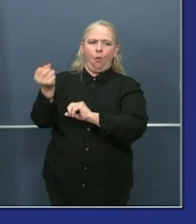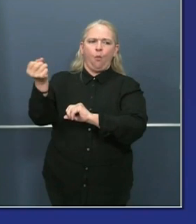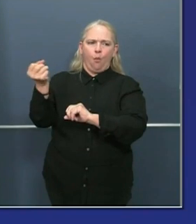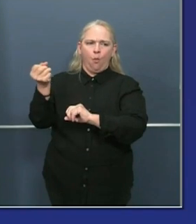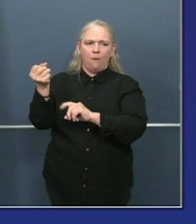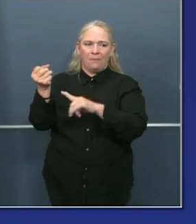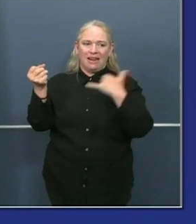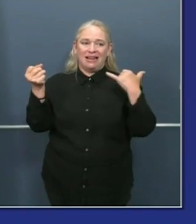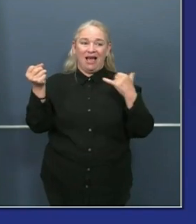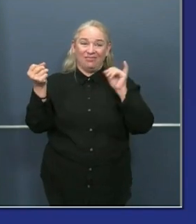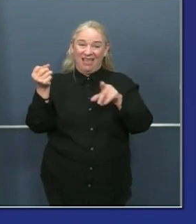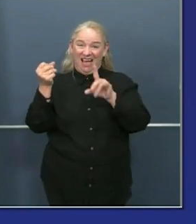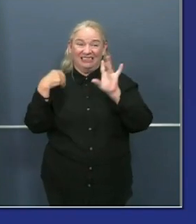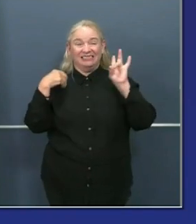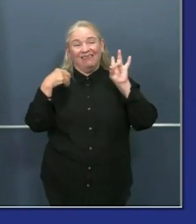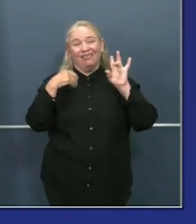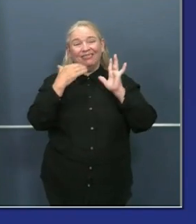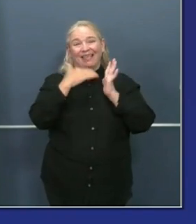WERE SUSPENDED FROM THE DATA